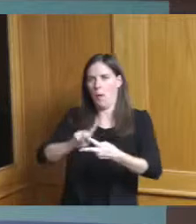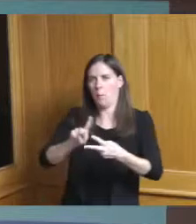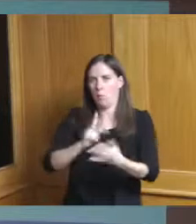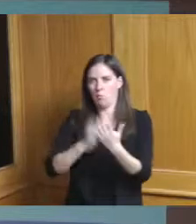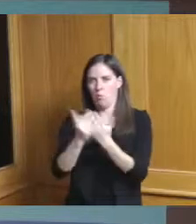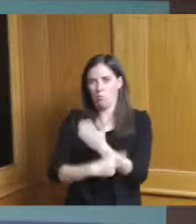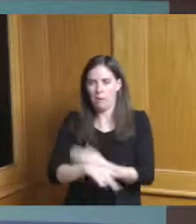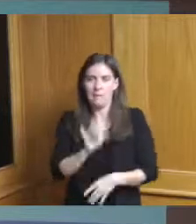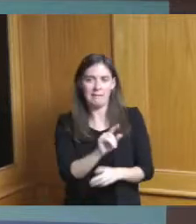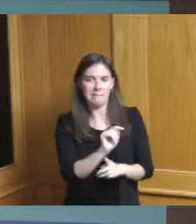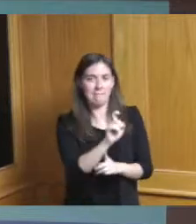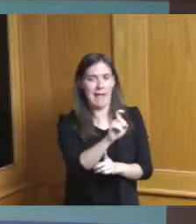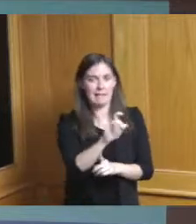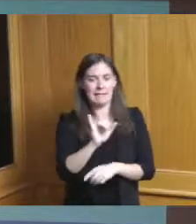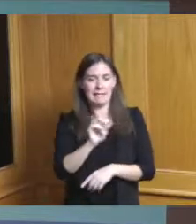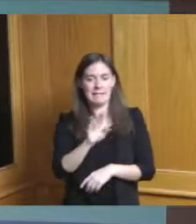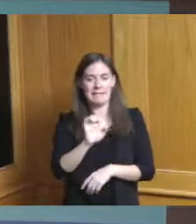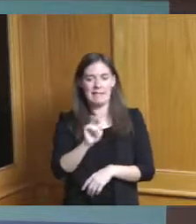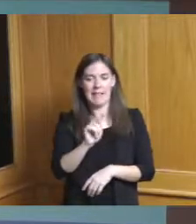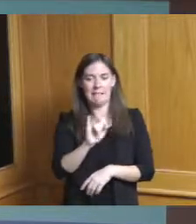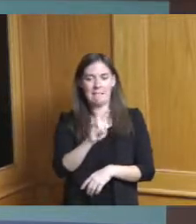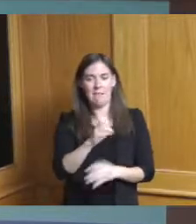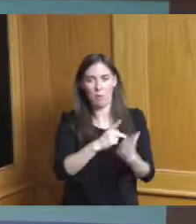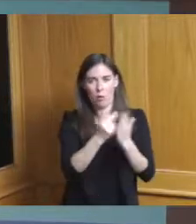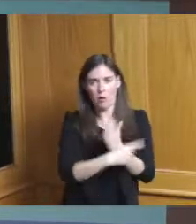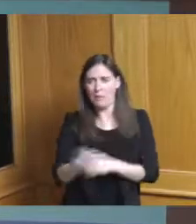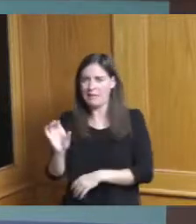reviews the enterprise zone agreements and the CRA agreements or community reinvestment